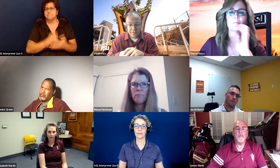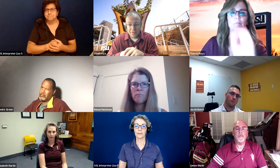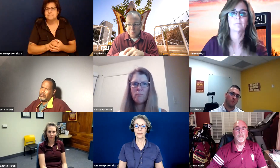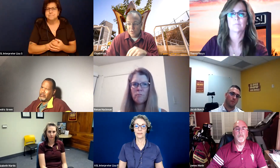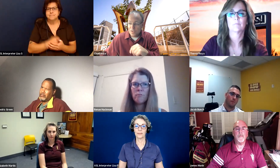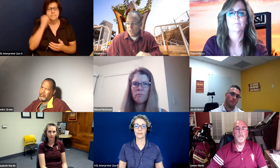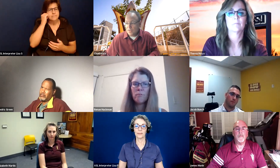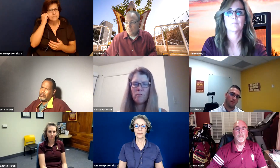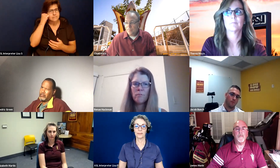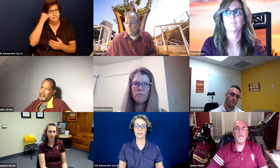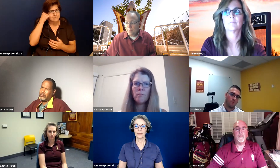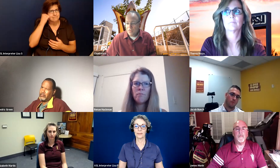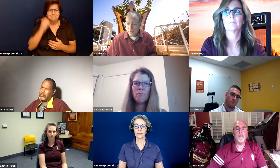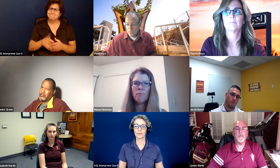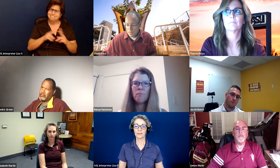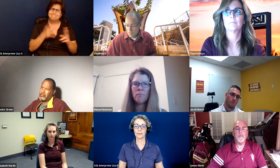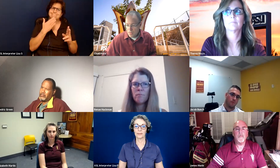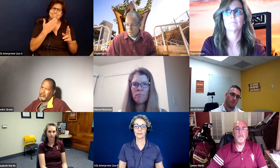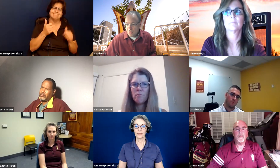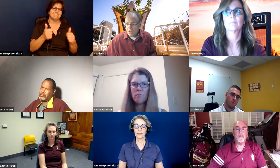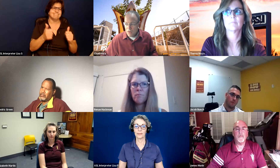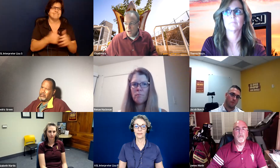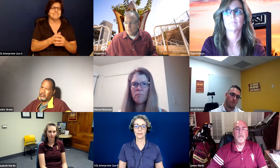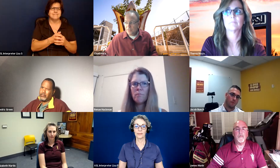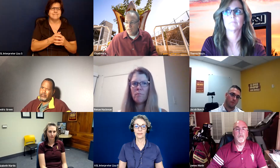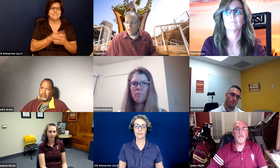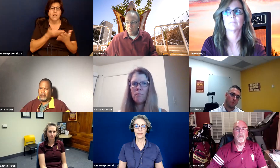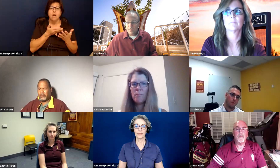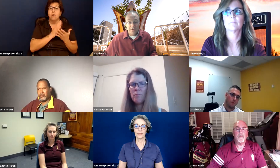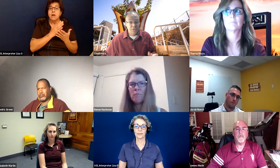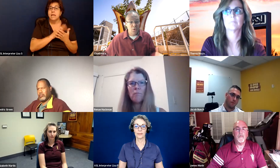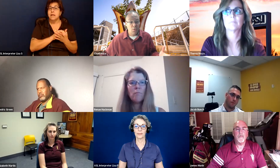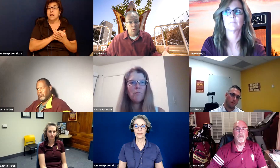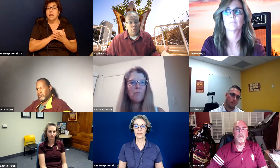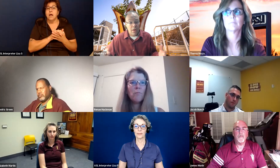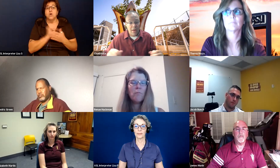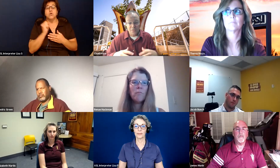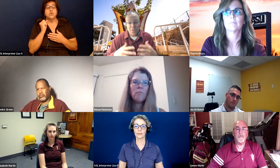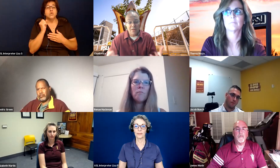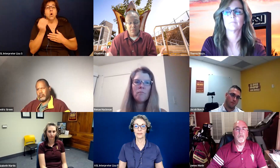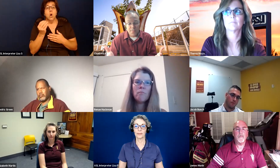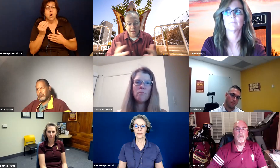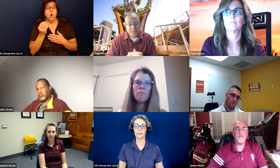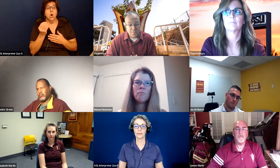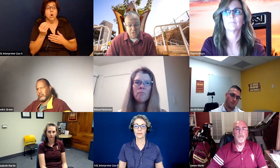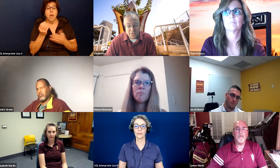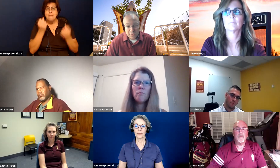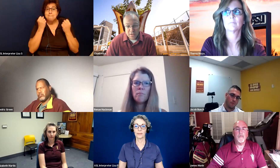All right. Very good. All right. So as many of our panelists mentioned,